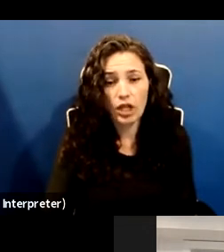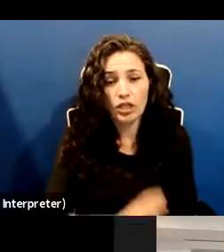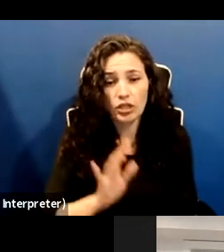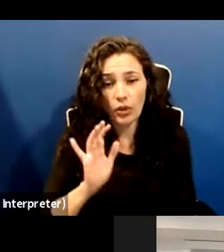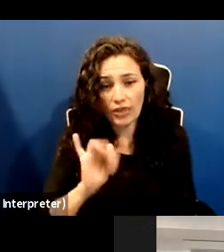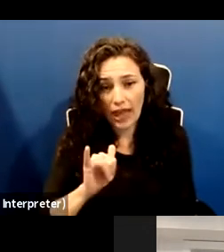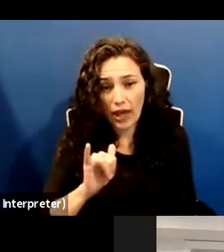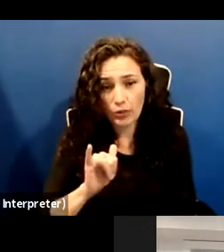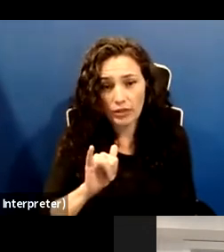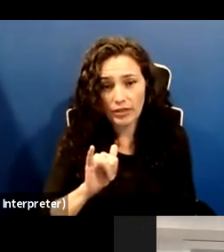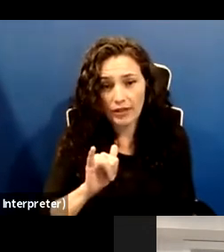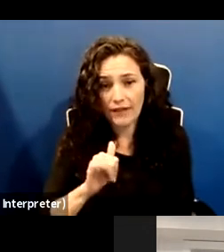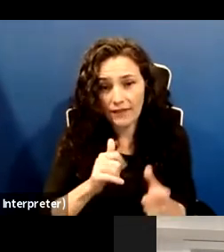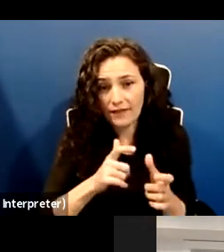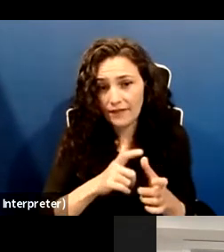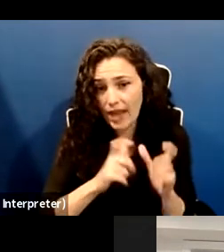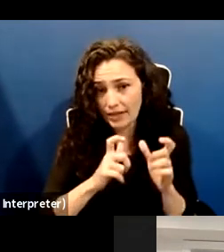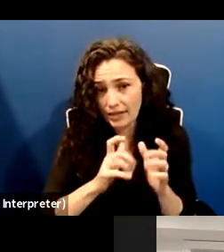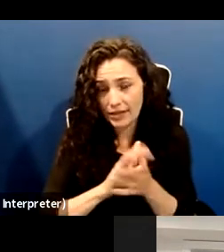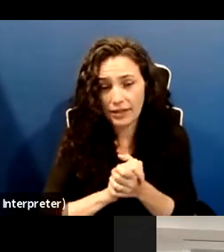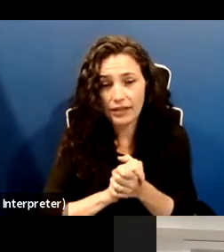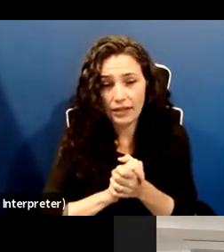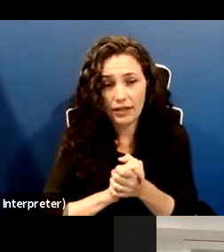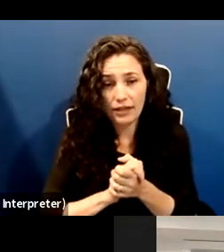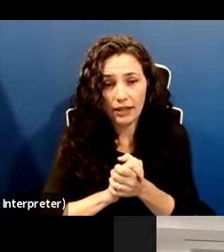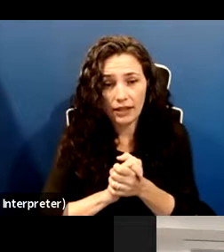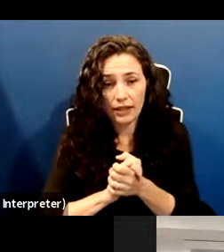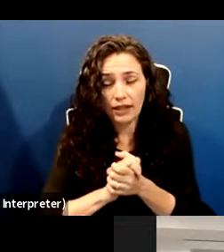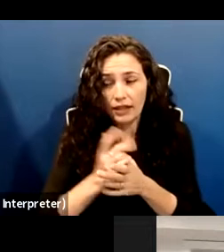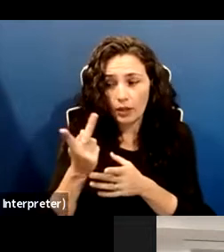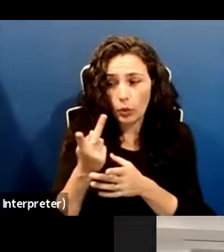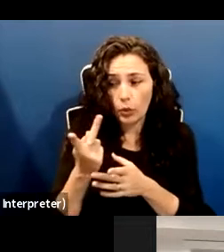to start filming and documenting this event.